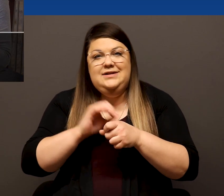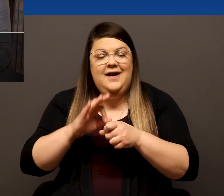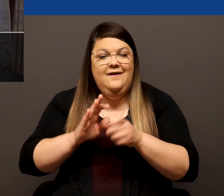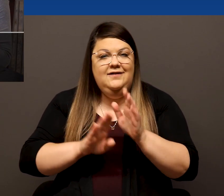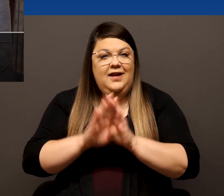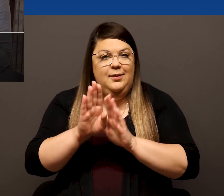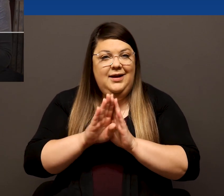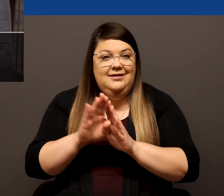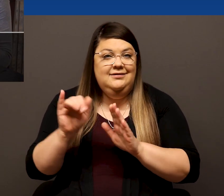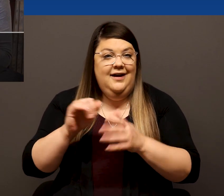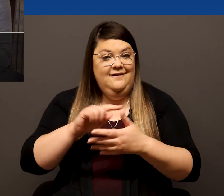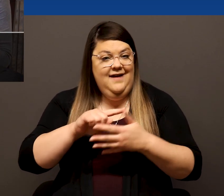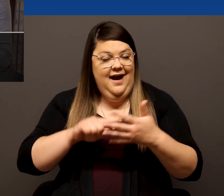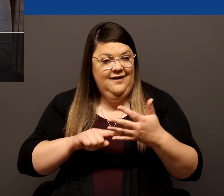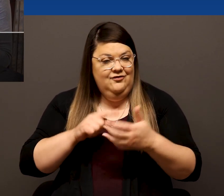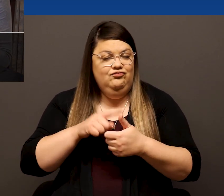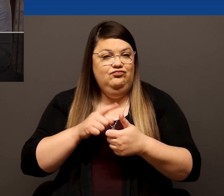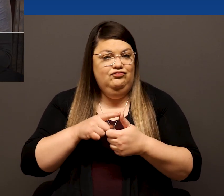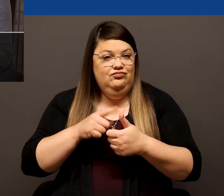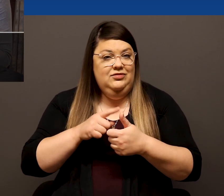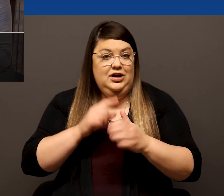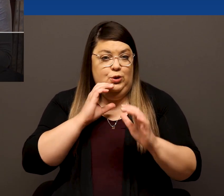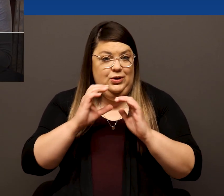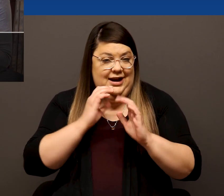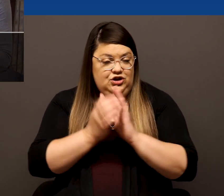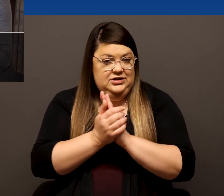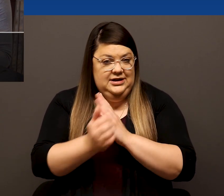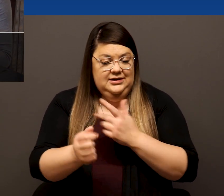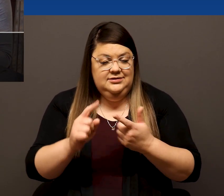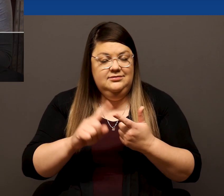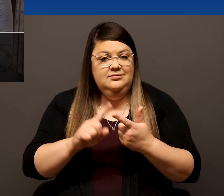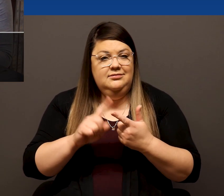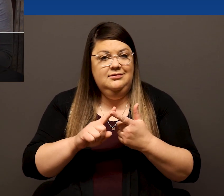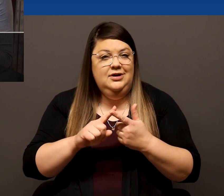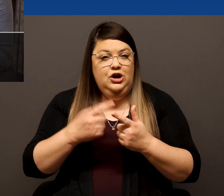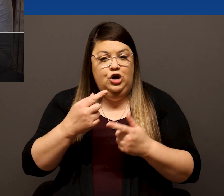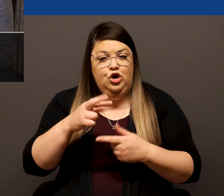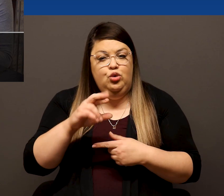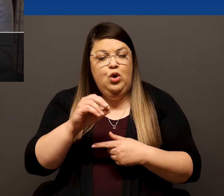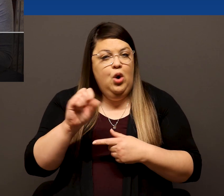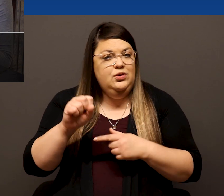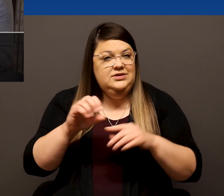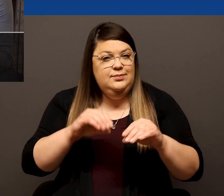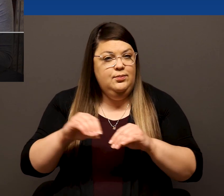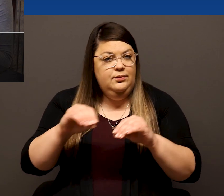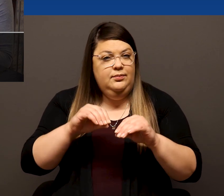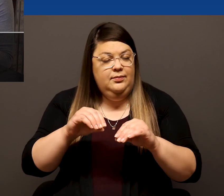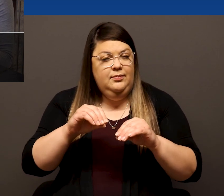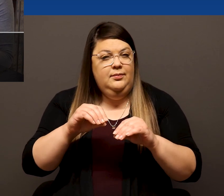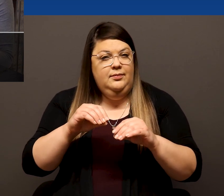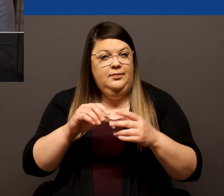So we're gonna look at five areas. We'll look at communication skills. We'll look at gross motor skills, fine motor skills.